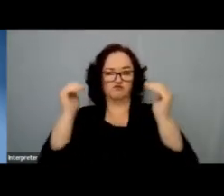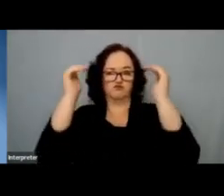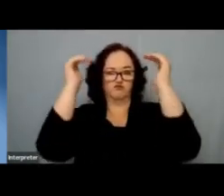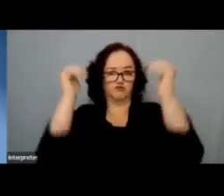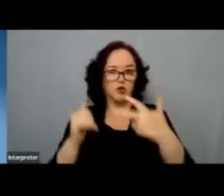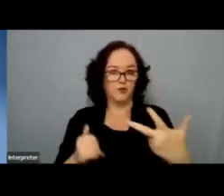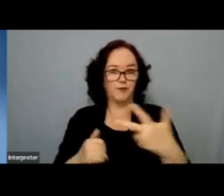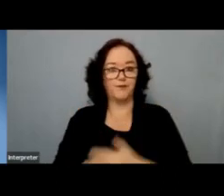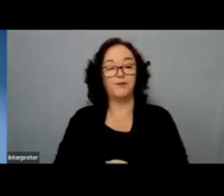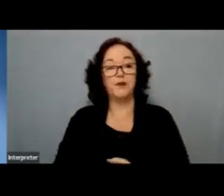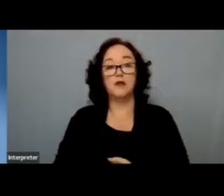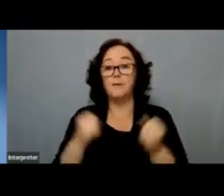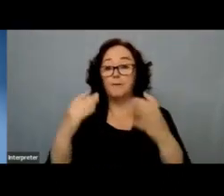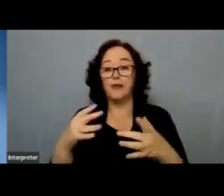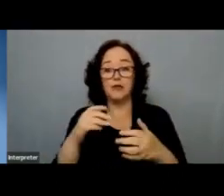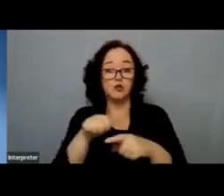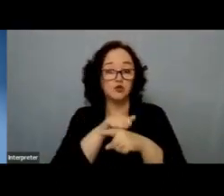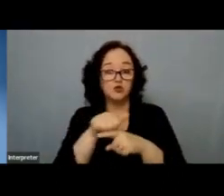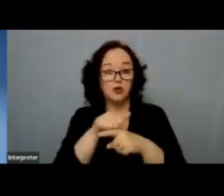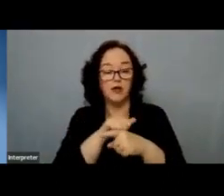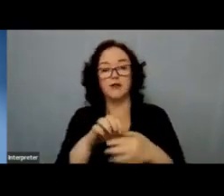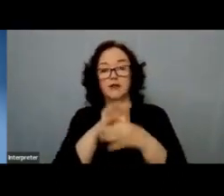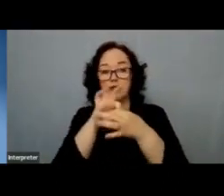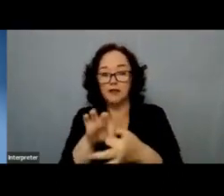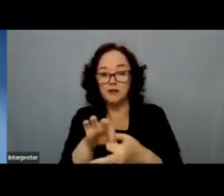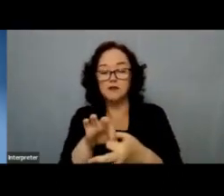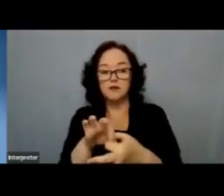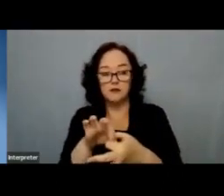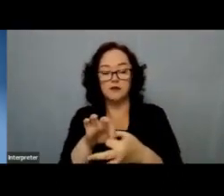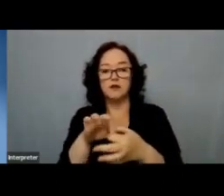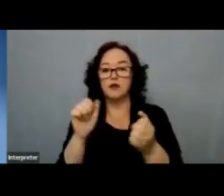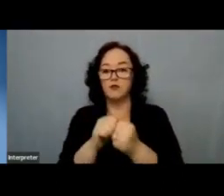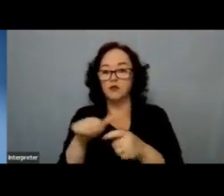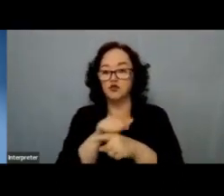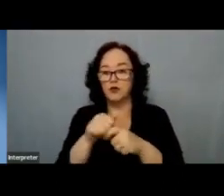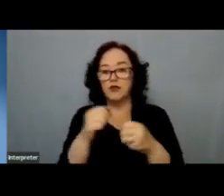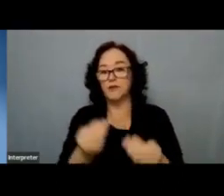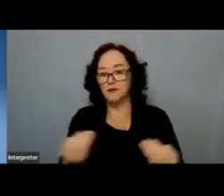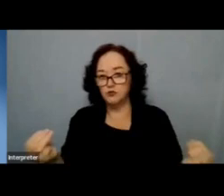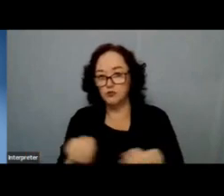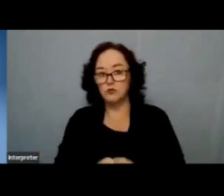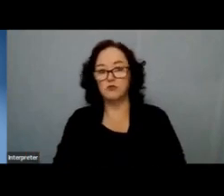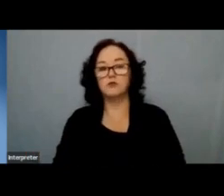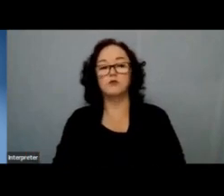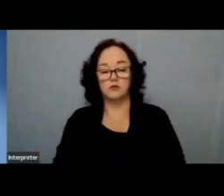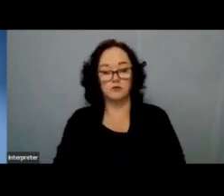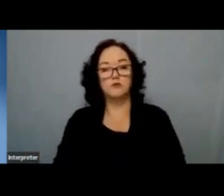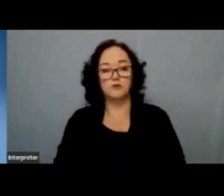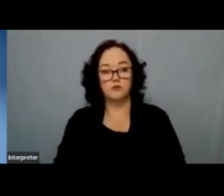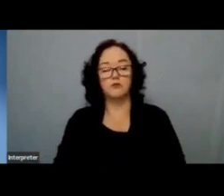trainings within the supporting materials, supporting supporting materials, from lots of